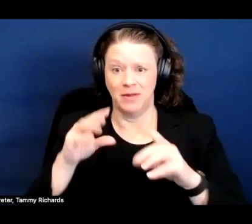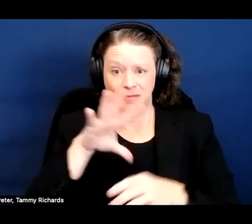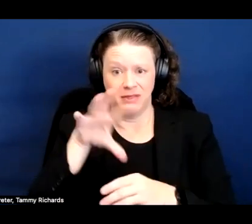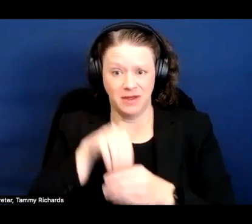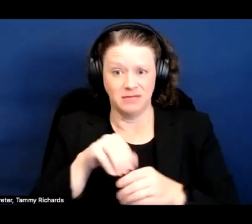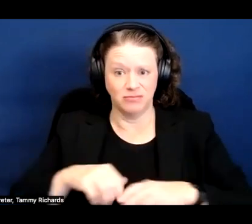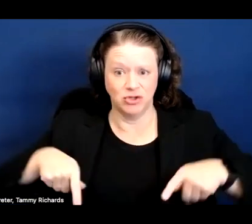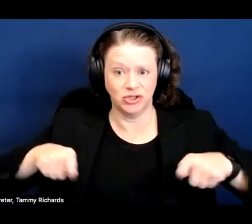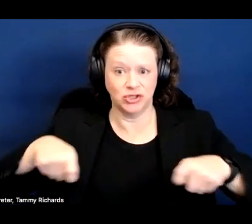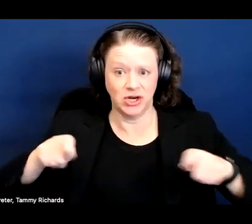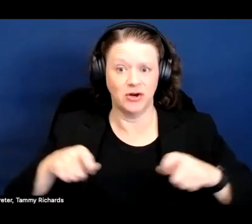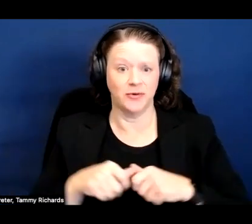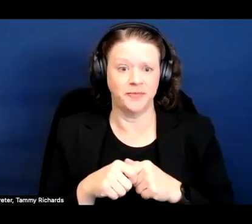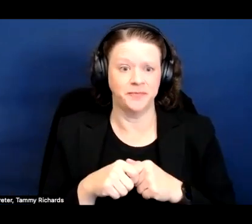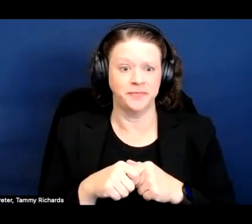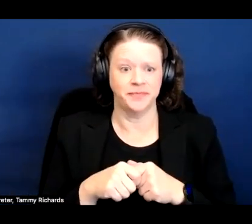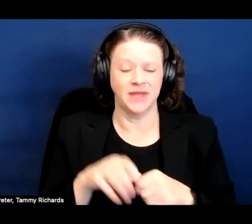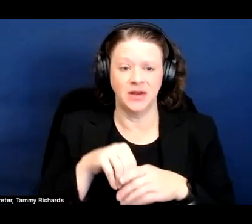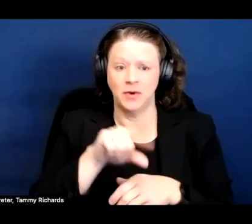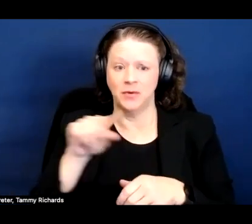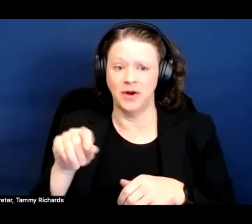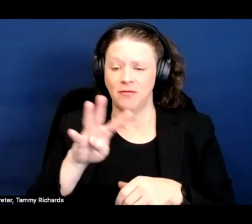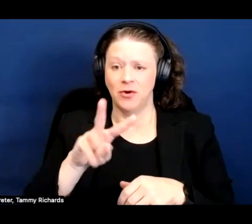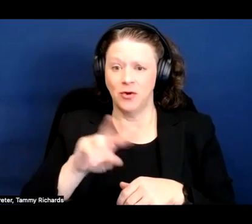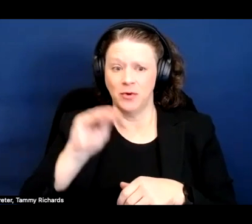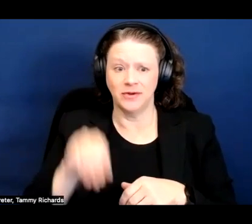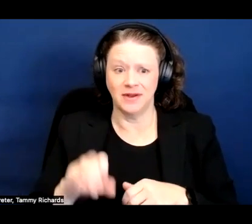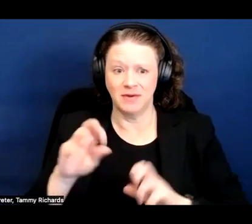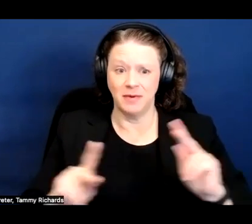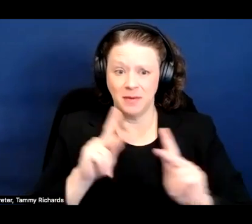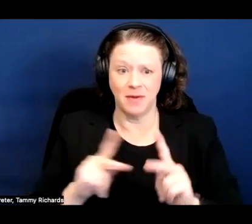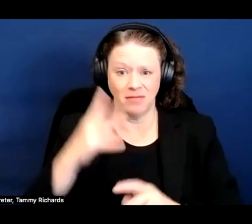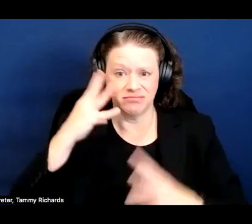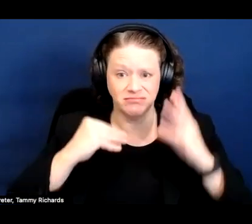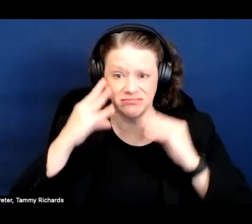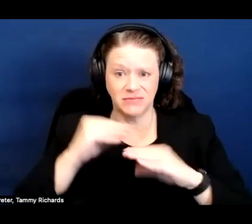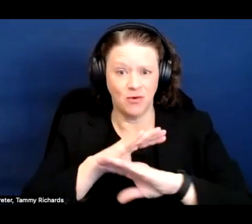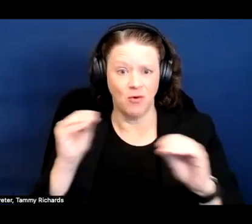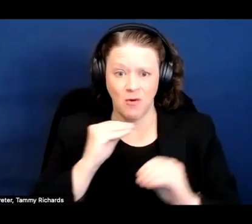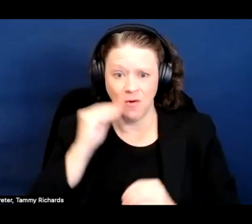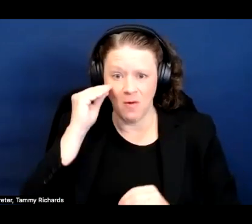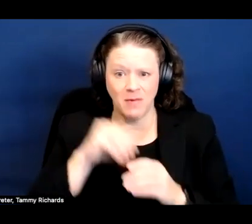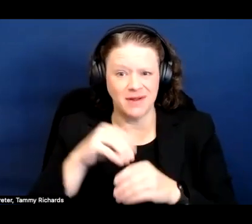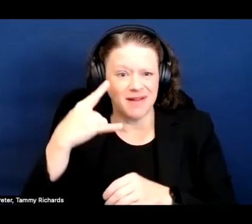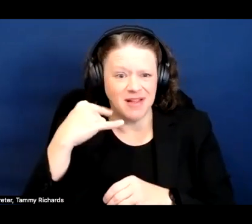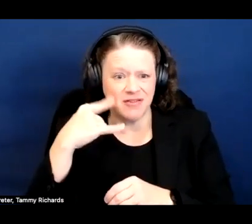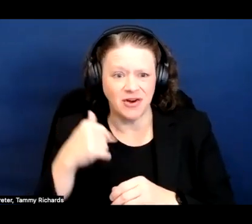or effects of an individual's disability. So both of those terms are consistently defined.